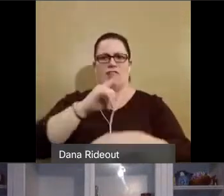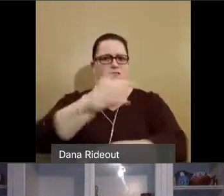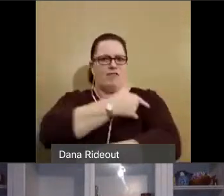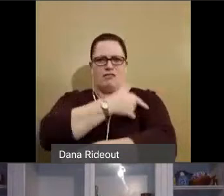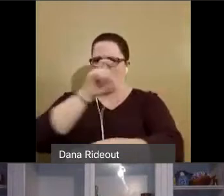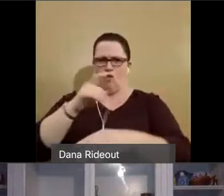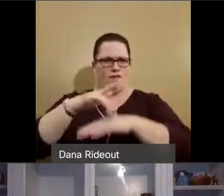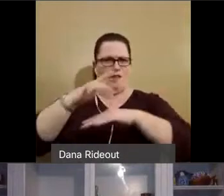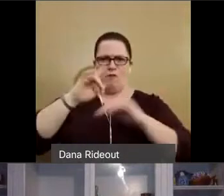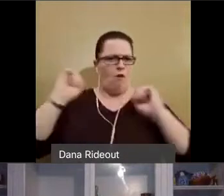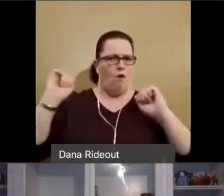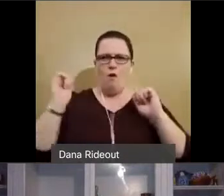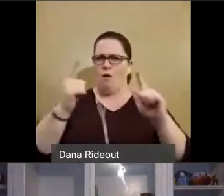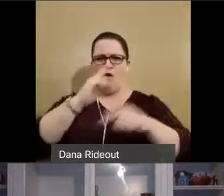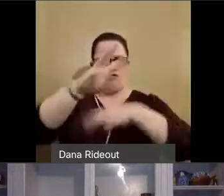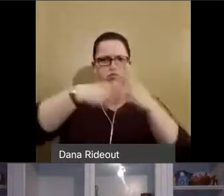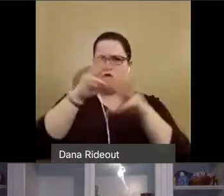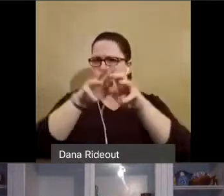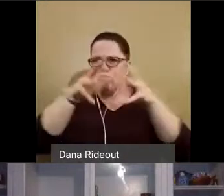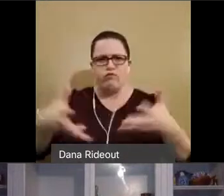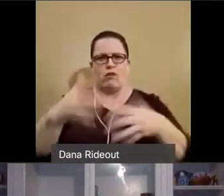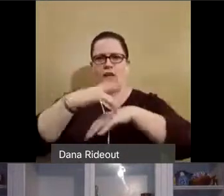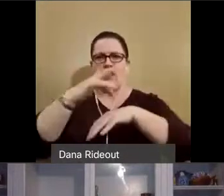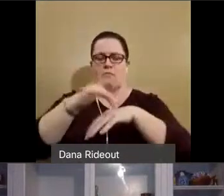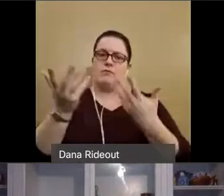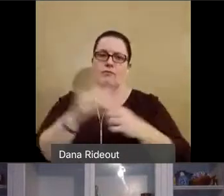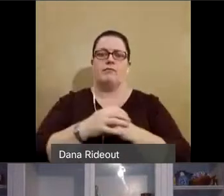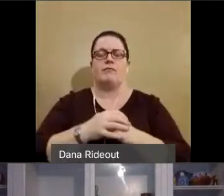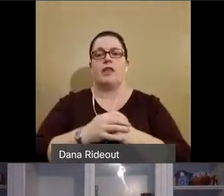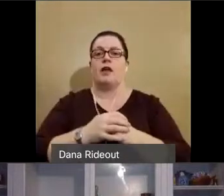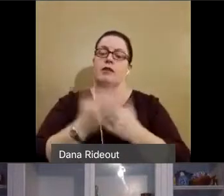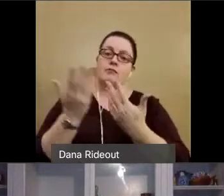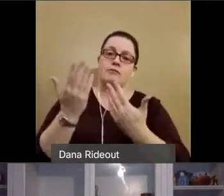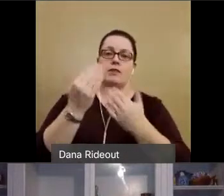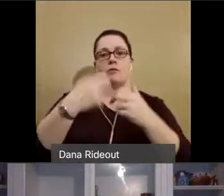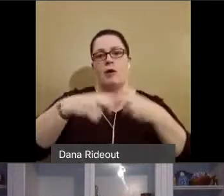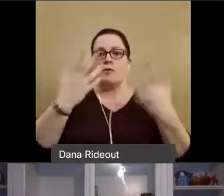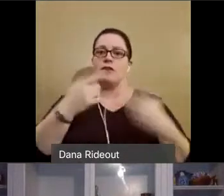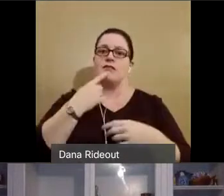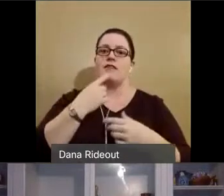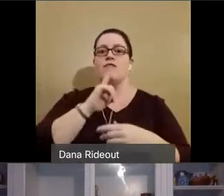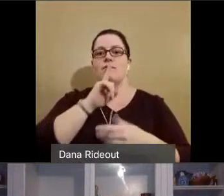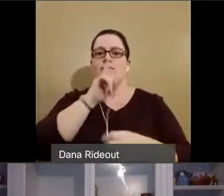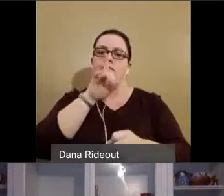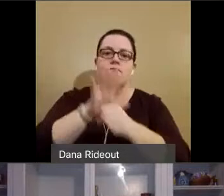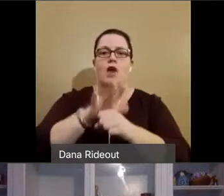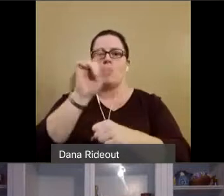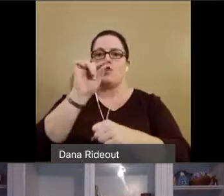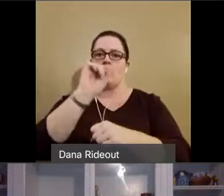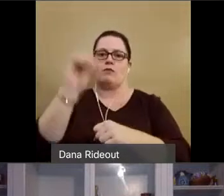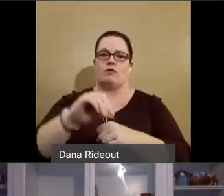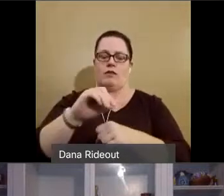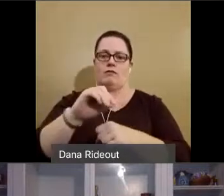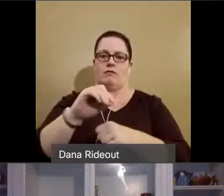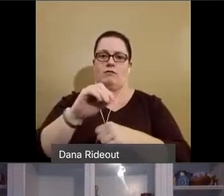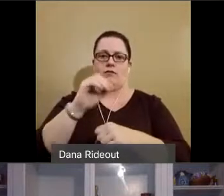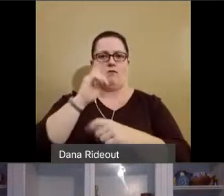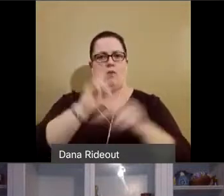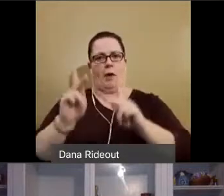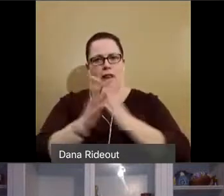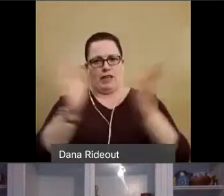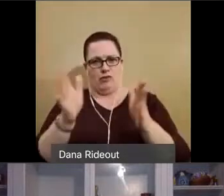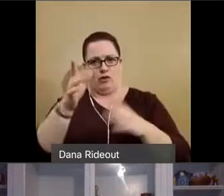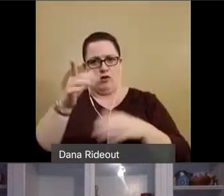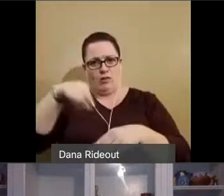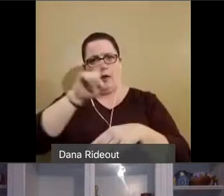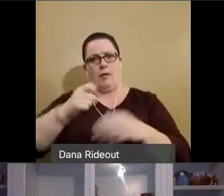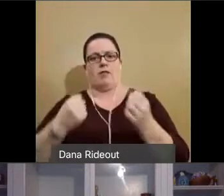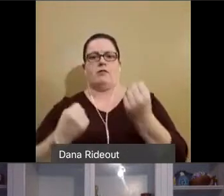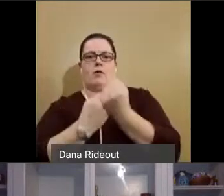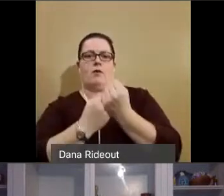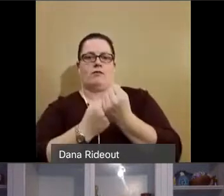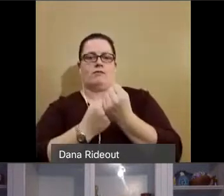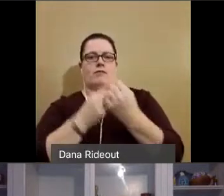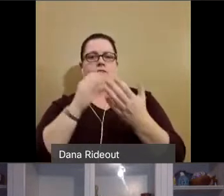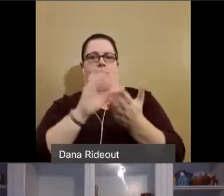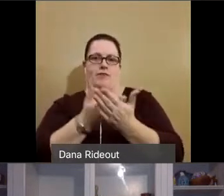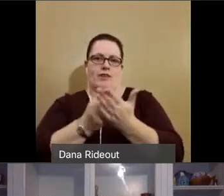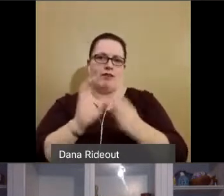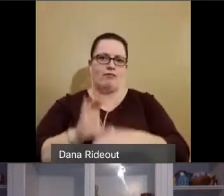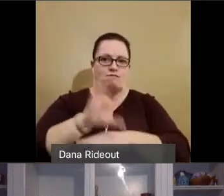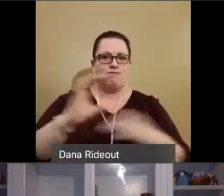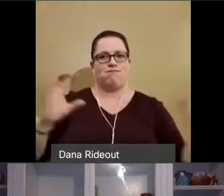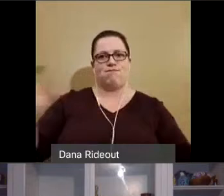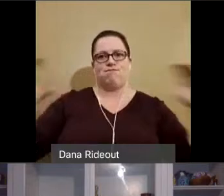The kicker there, of course, is only for 20 bits guaranteed, only for 20% of a population within estate, then state has to match that funding. So is from the off. You can see what the problem is there when you're thinking that you need to vaccinate.